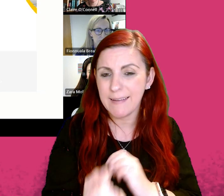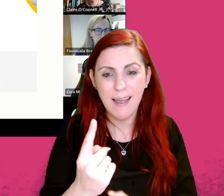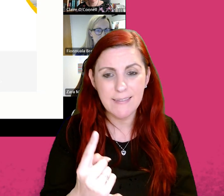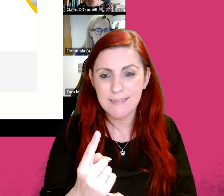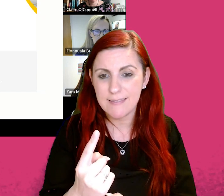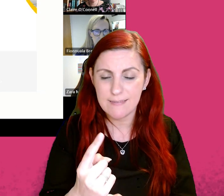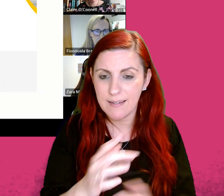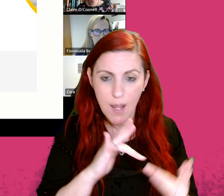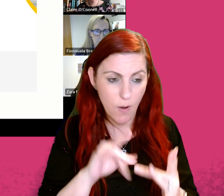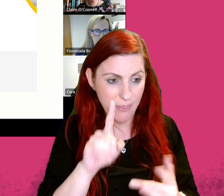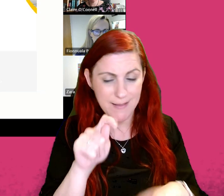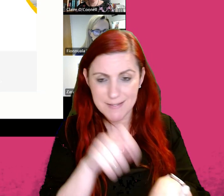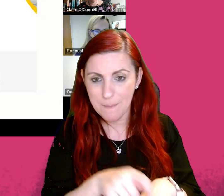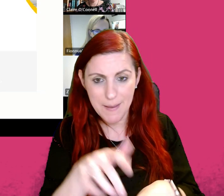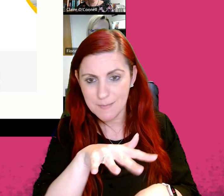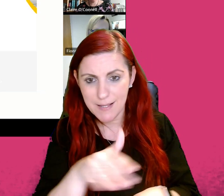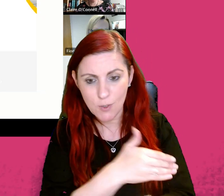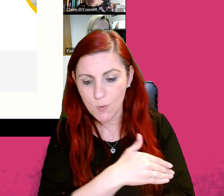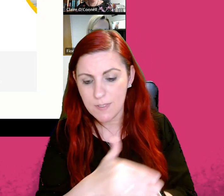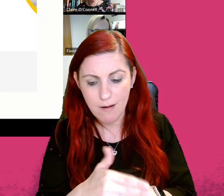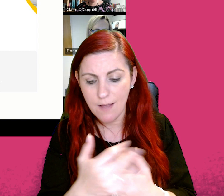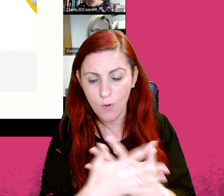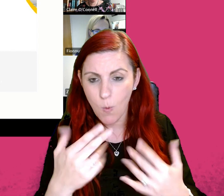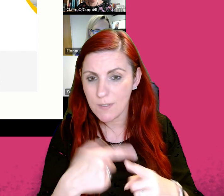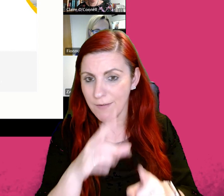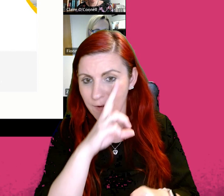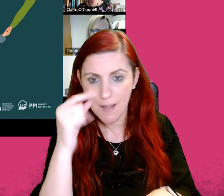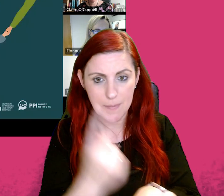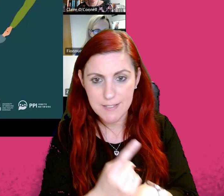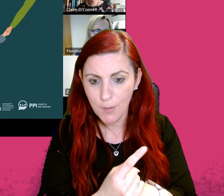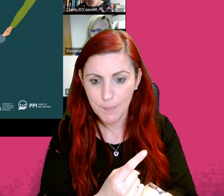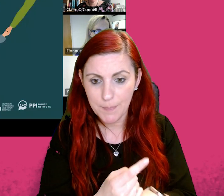loads of case studies and different things you can read about there and that's it I just want